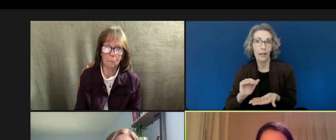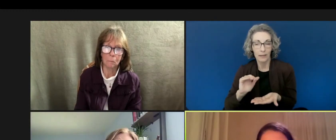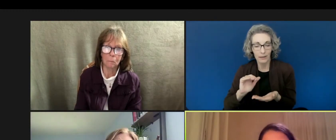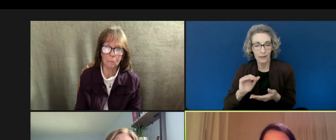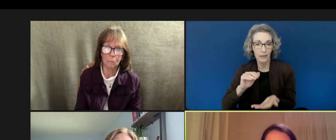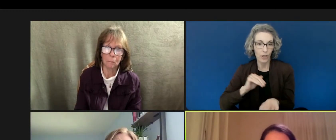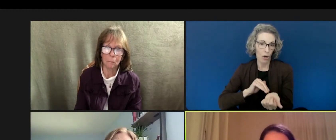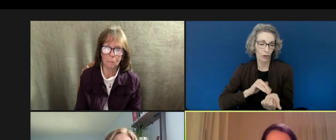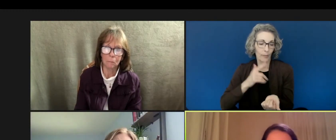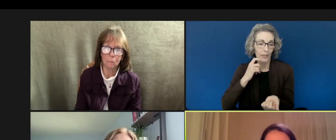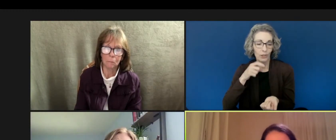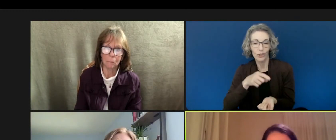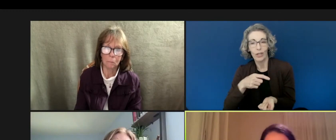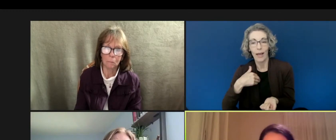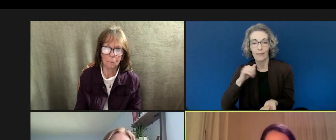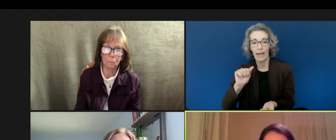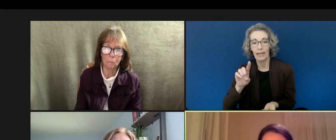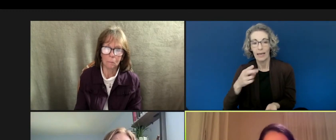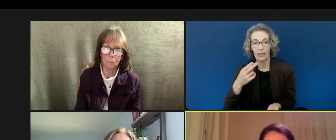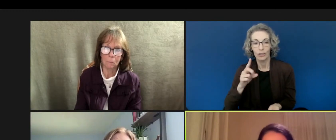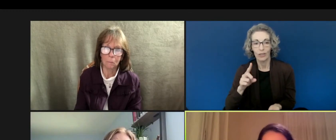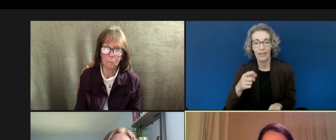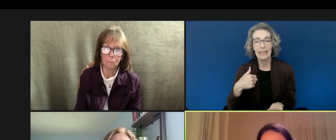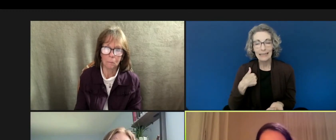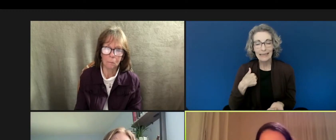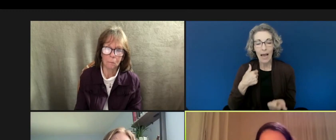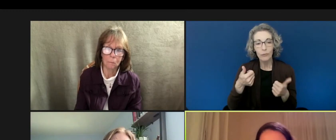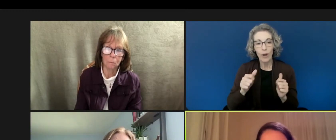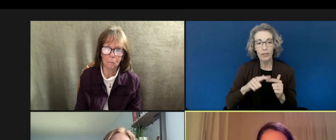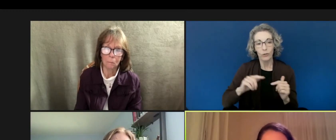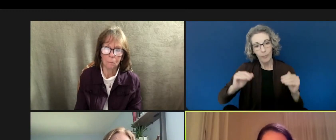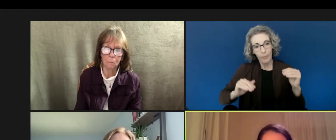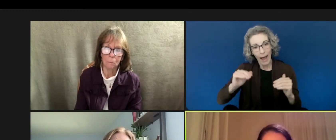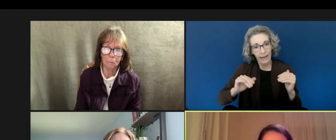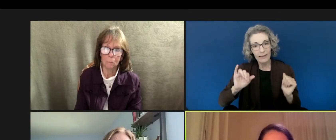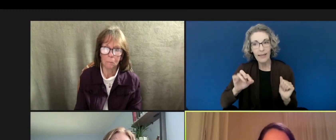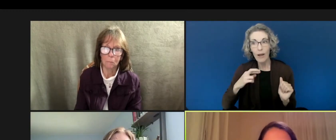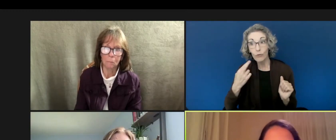So I'm trying to balance those risks and benefits of the disclosure.